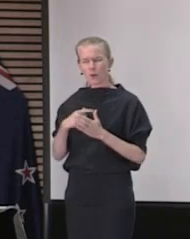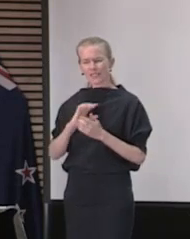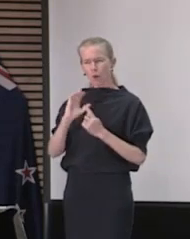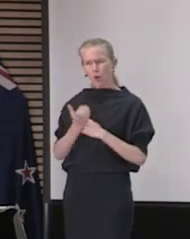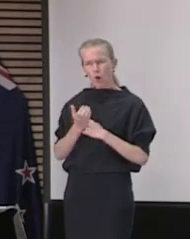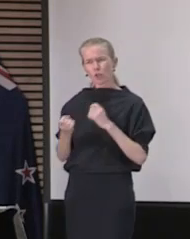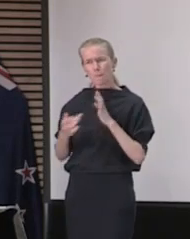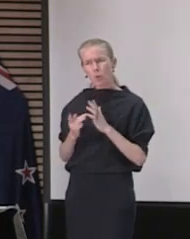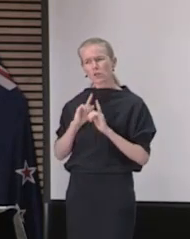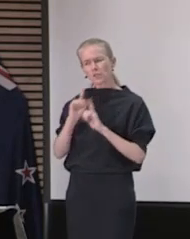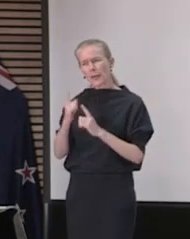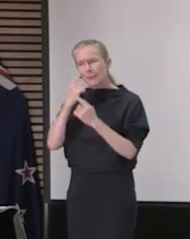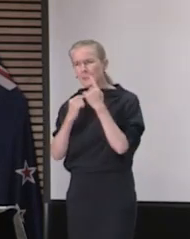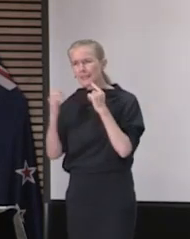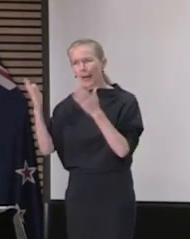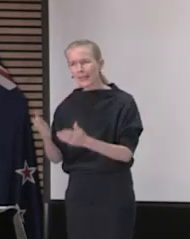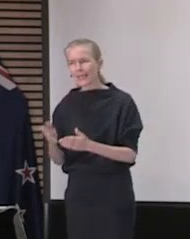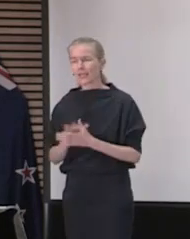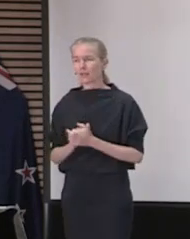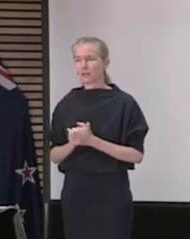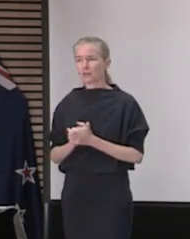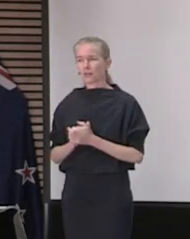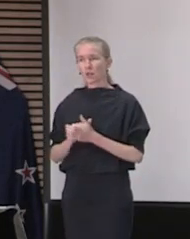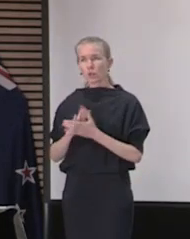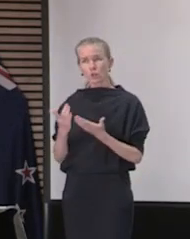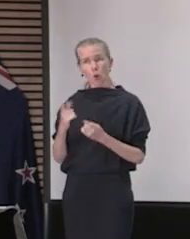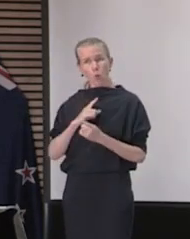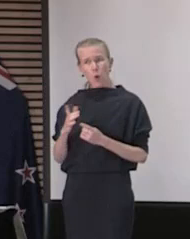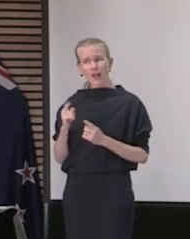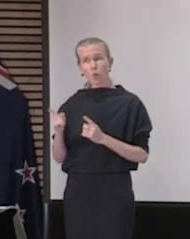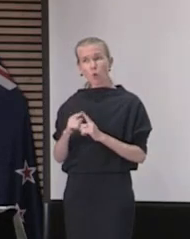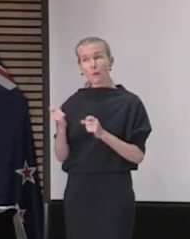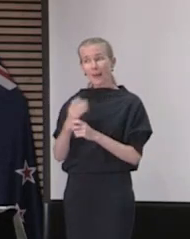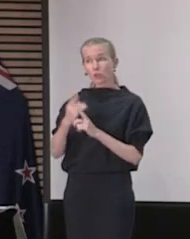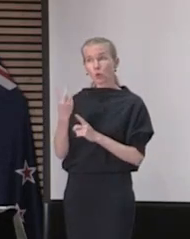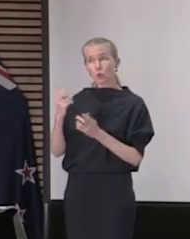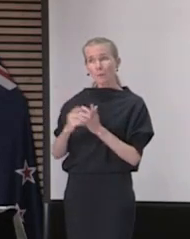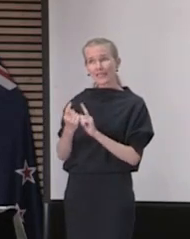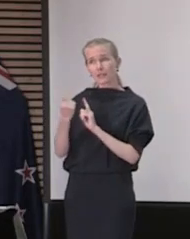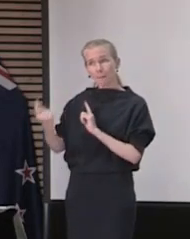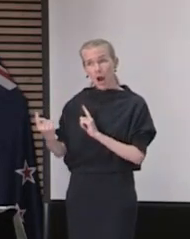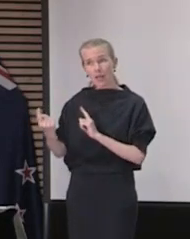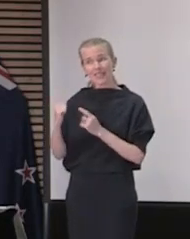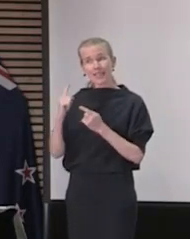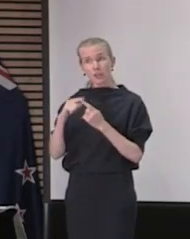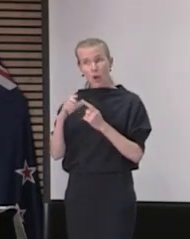Why nothave restrictions around tangihanga instead of a ban outsideof the bubble.